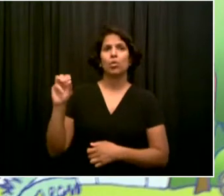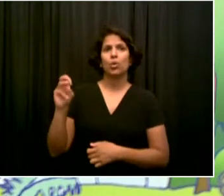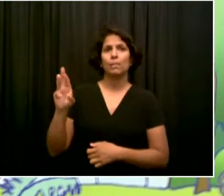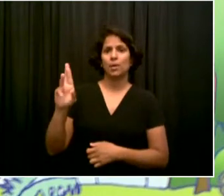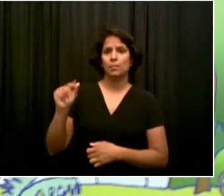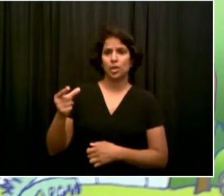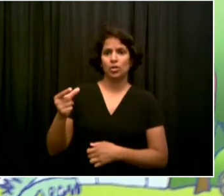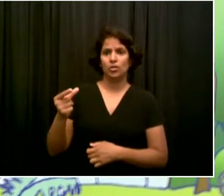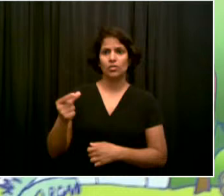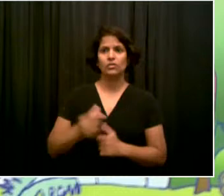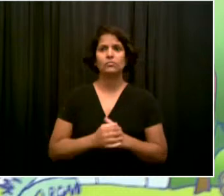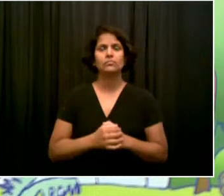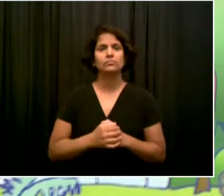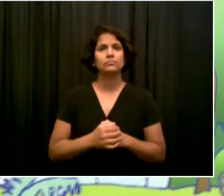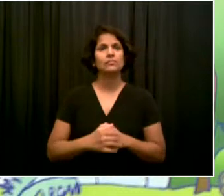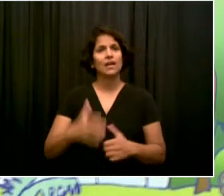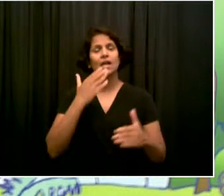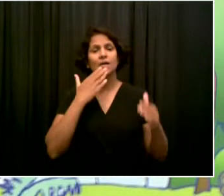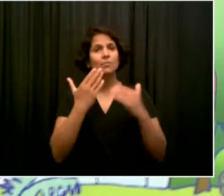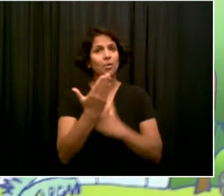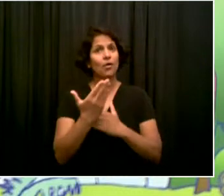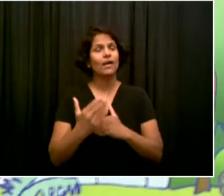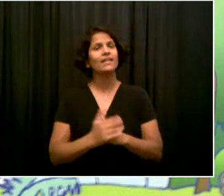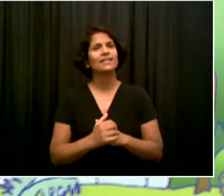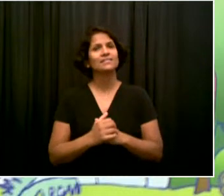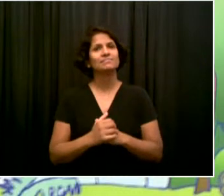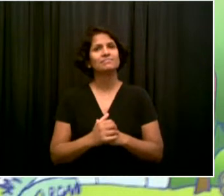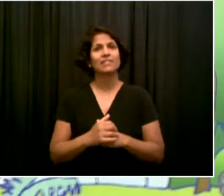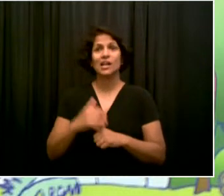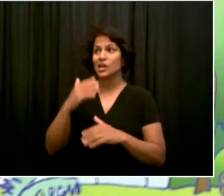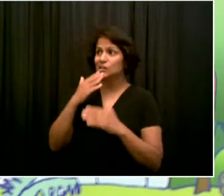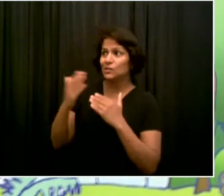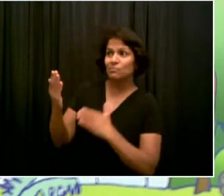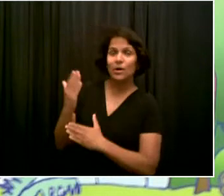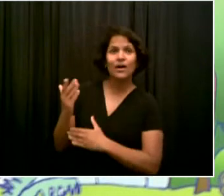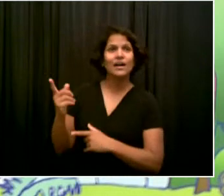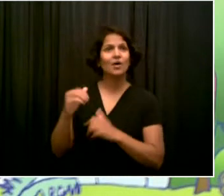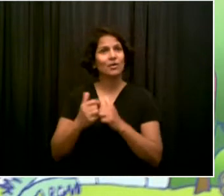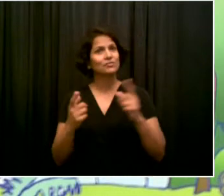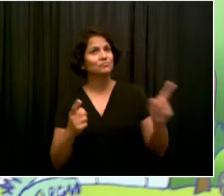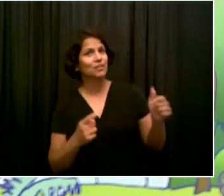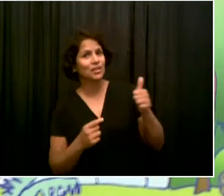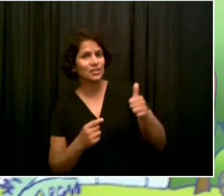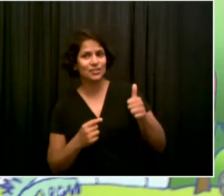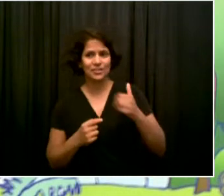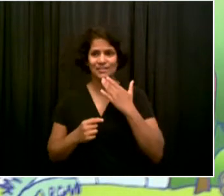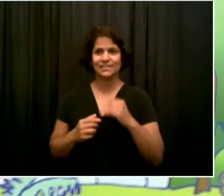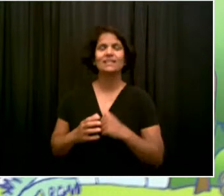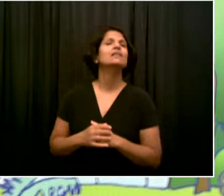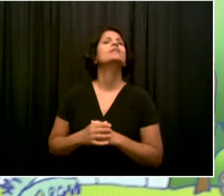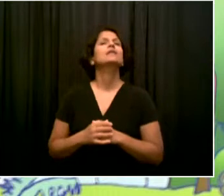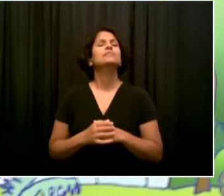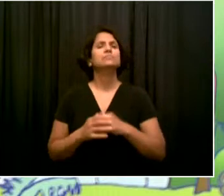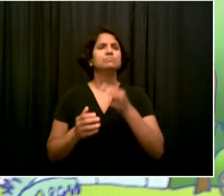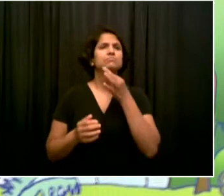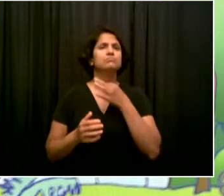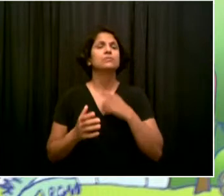OUR NEXT QUESTION GOES TO HENRY GOLDMAN FROM BLEROOMBG. Reporter: MR. MAYOR, HOW ARE YOU DOING? IAM DOING